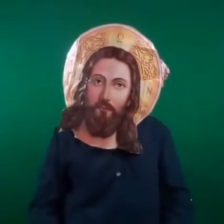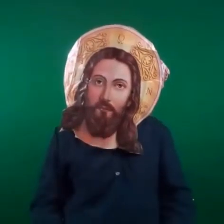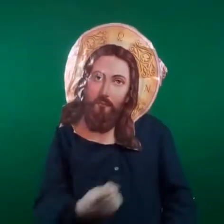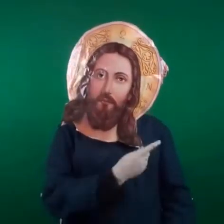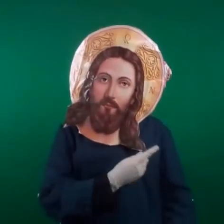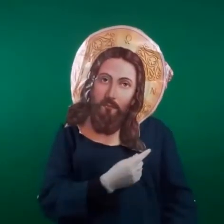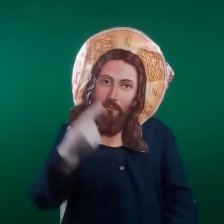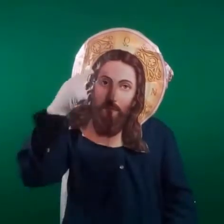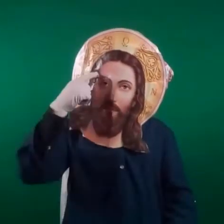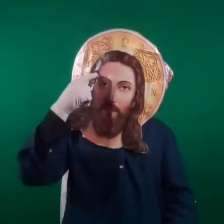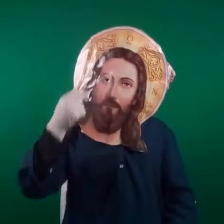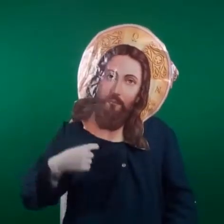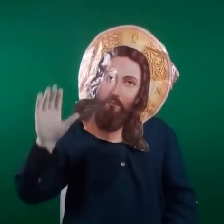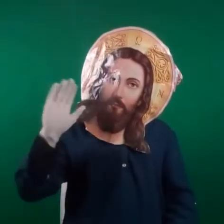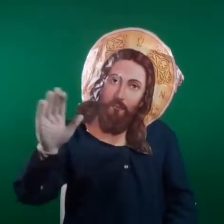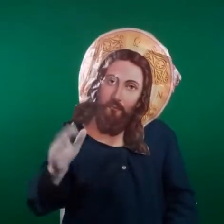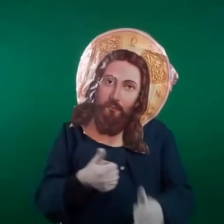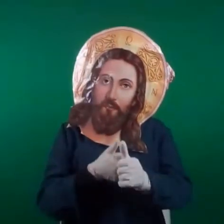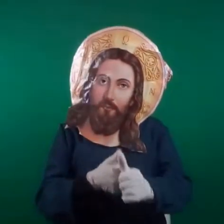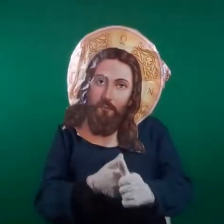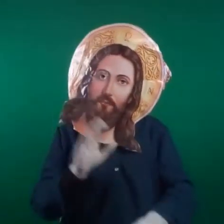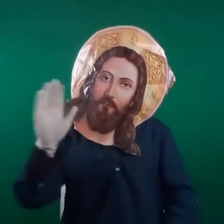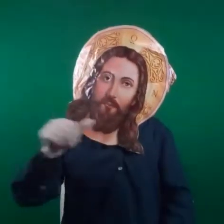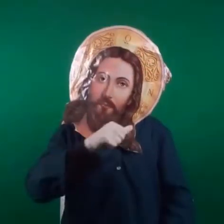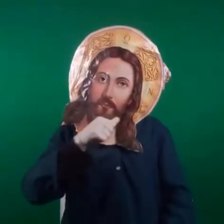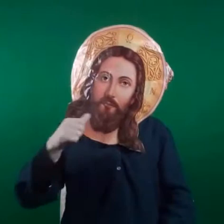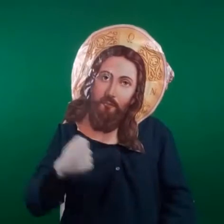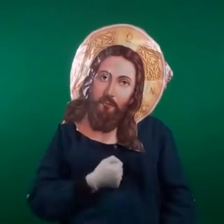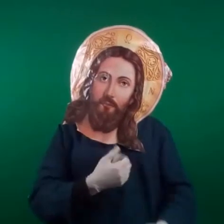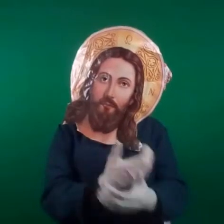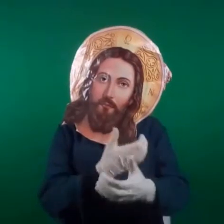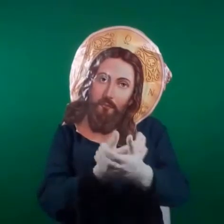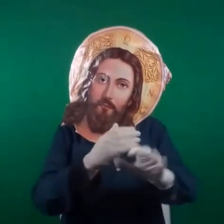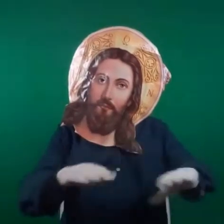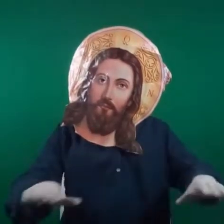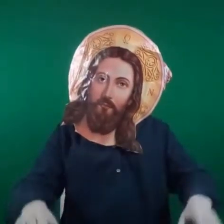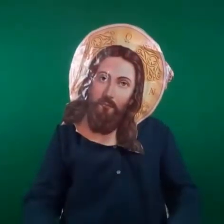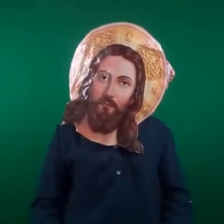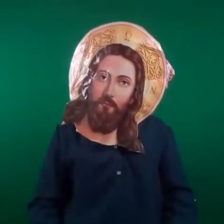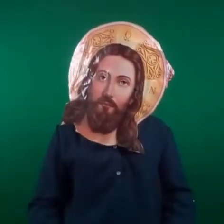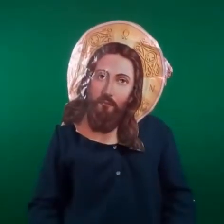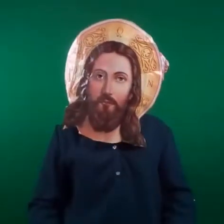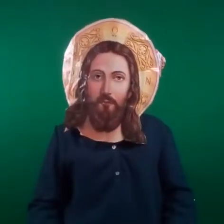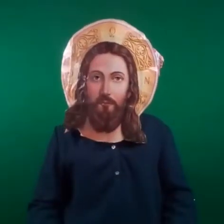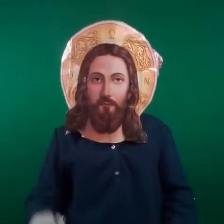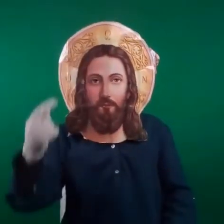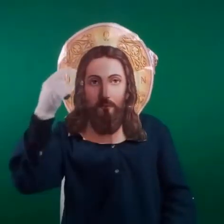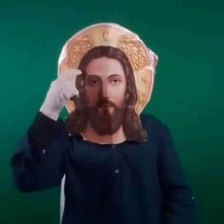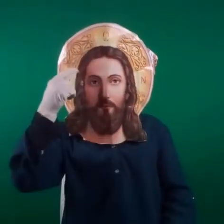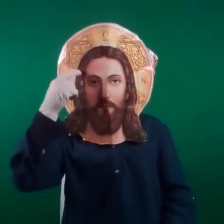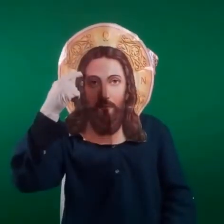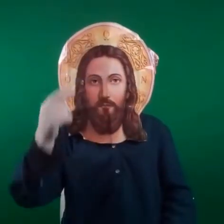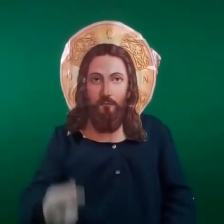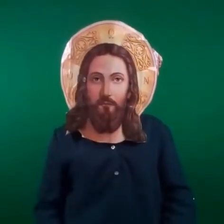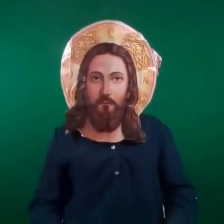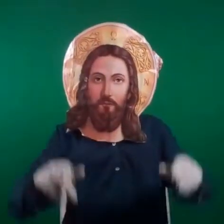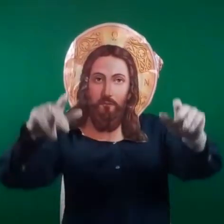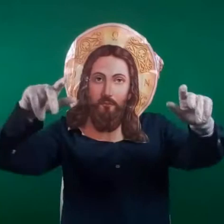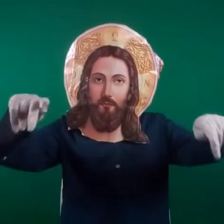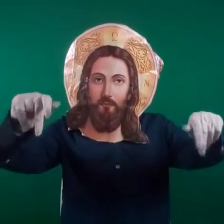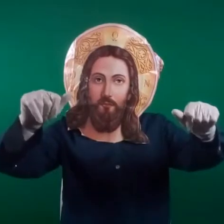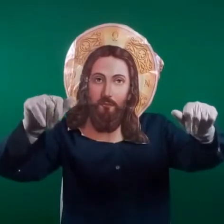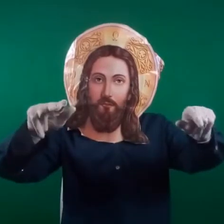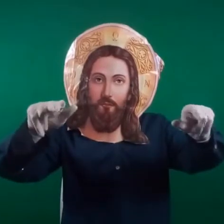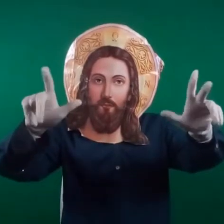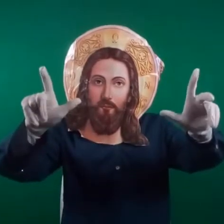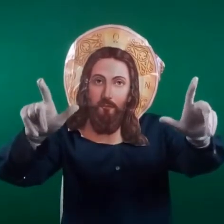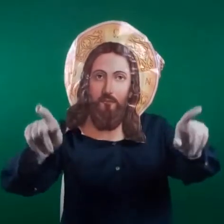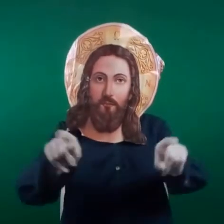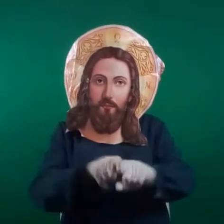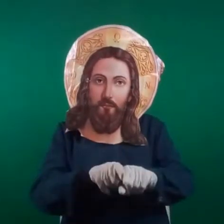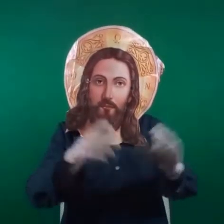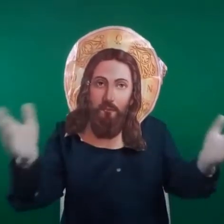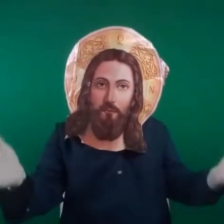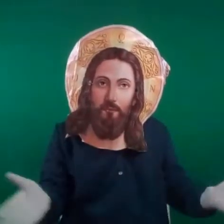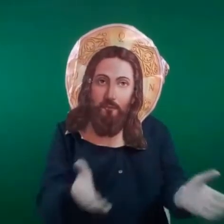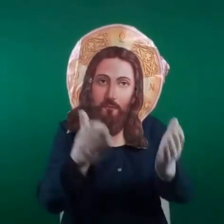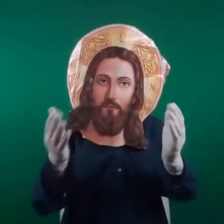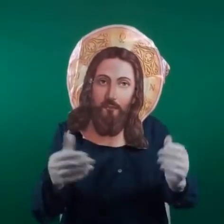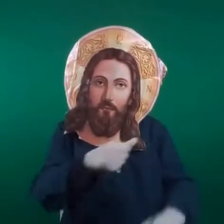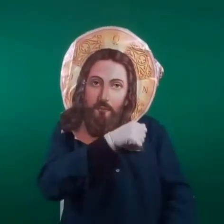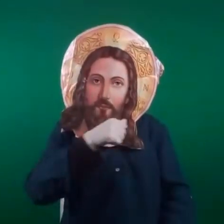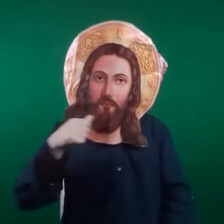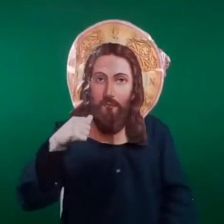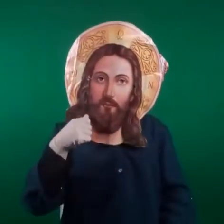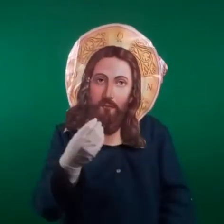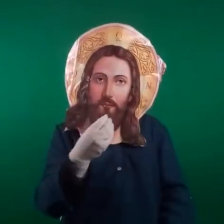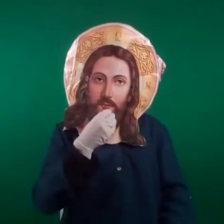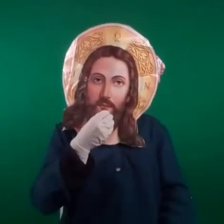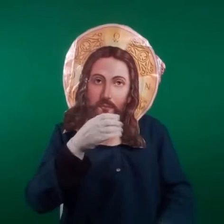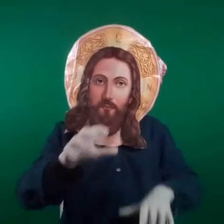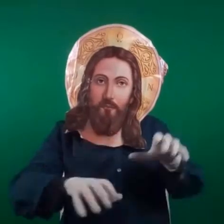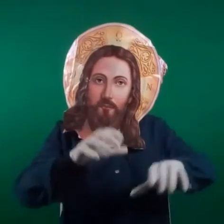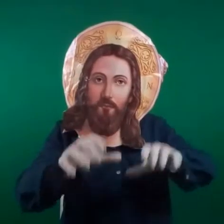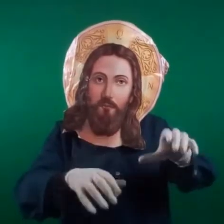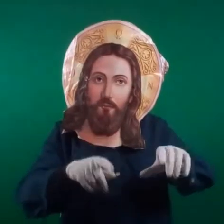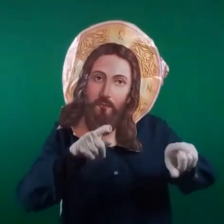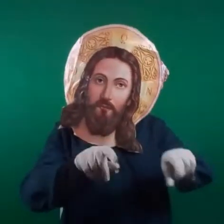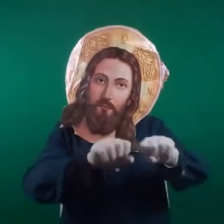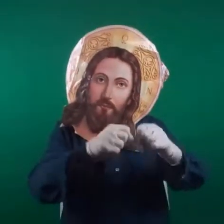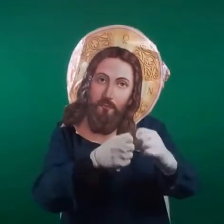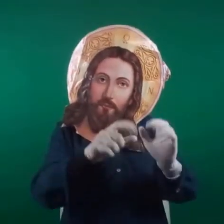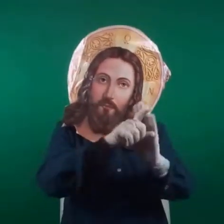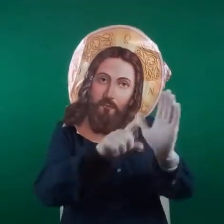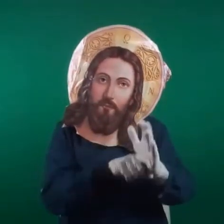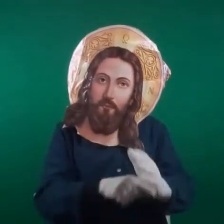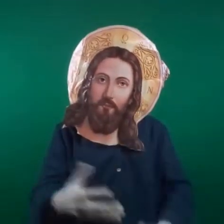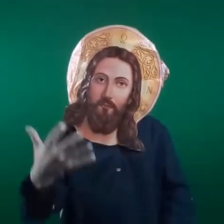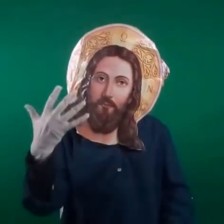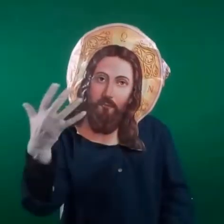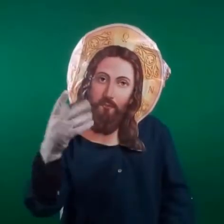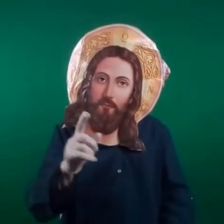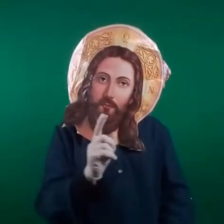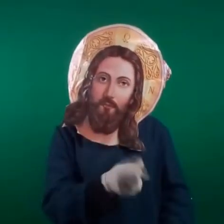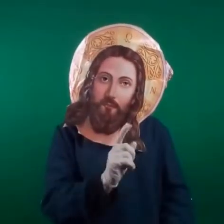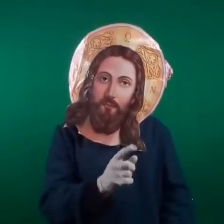It was all in his mind, Paul also encouraged the killing and eating of animals contrary to the 5th commandment, thou shalt not kill.